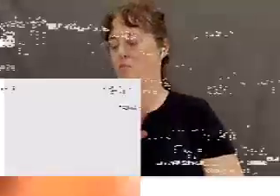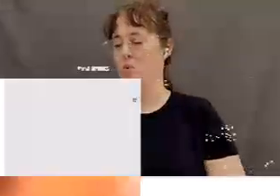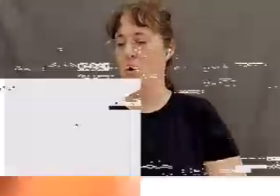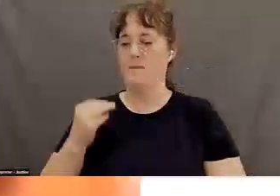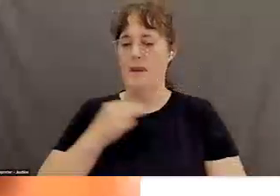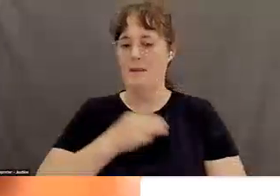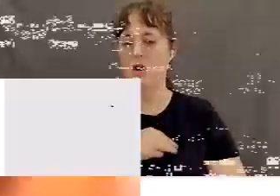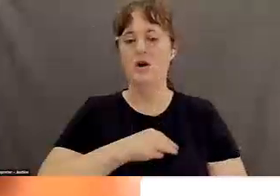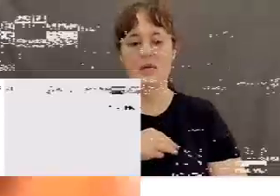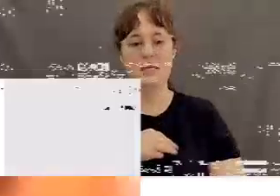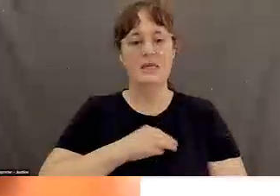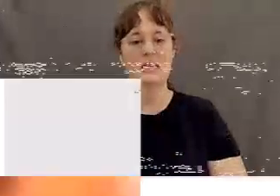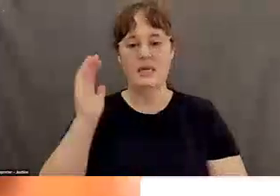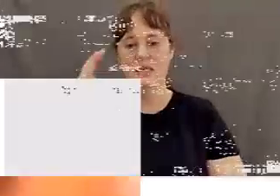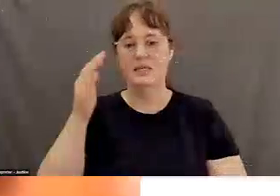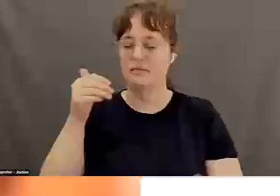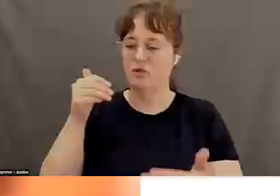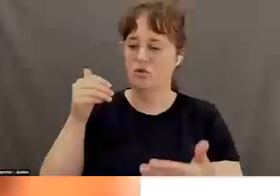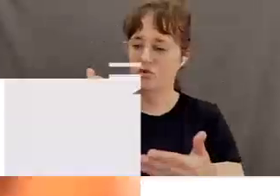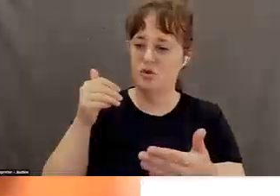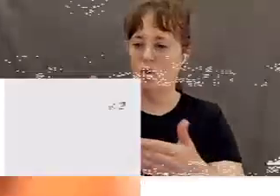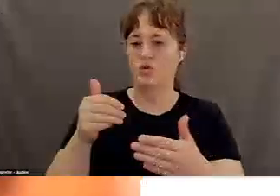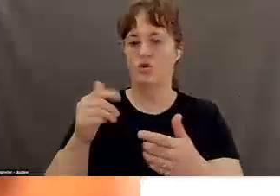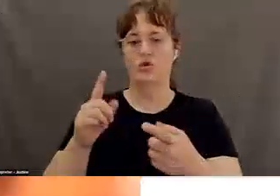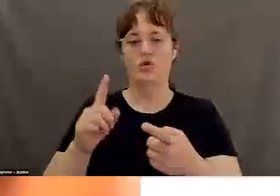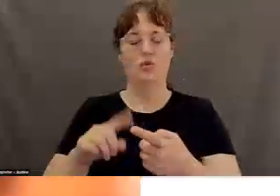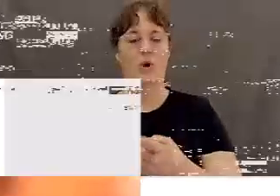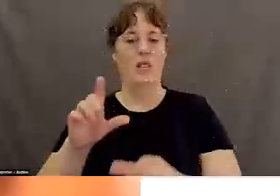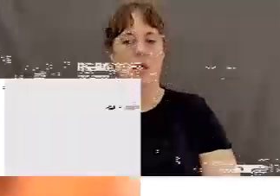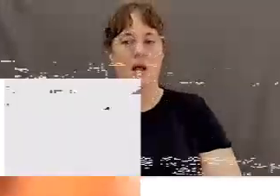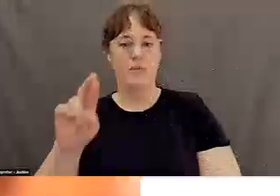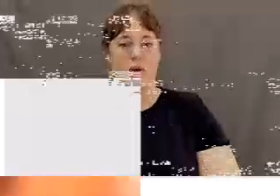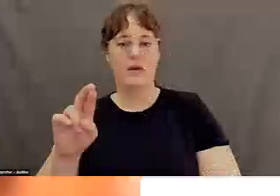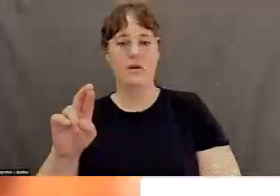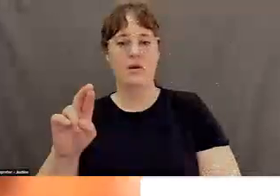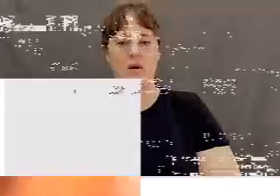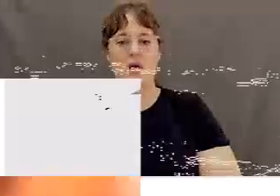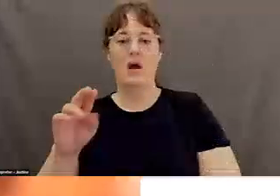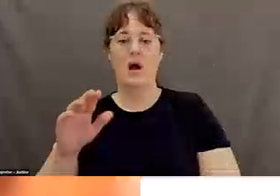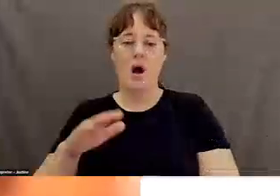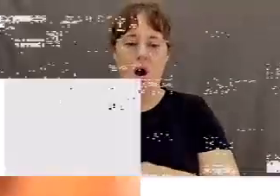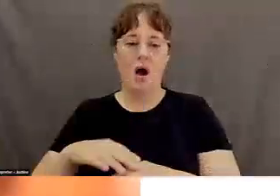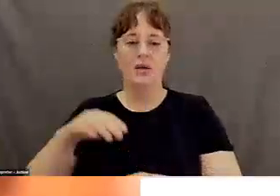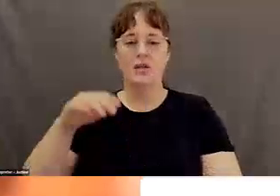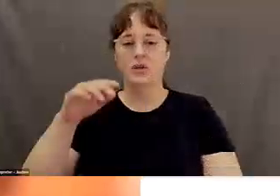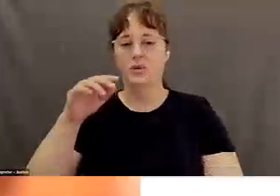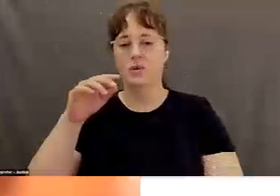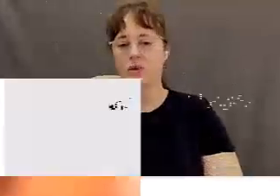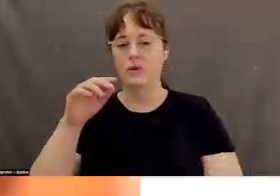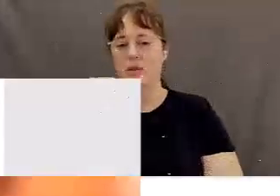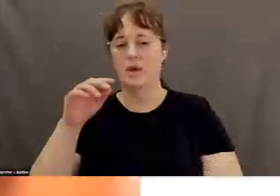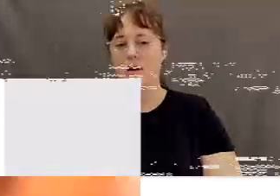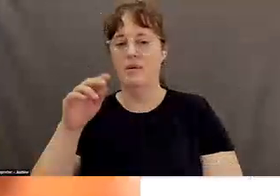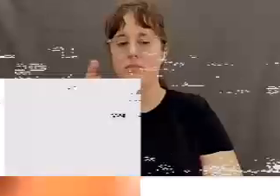Boardroom: to the gateway of getting light rail onto the Puyallup Tribe of Indians Reservation and into Pierce County. So, thank you very much.